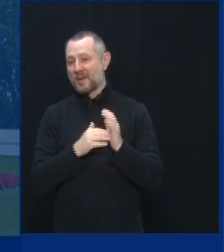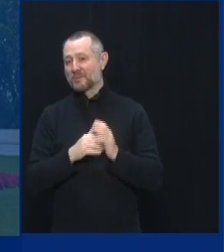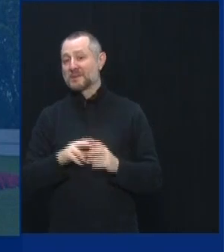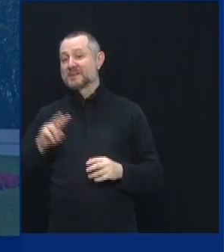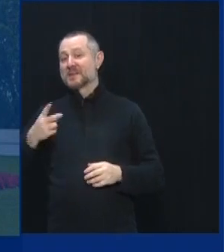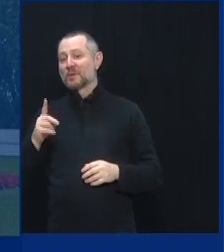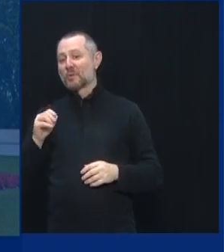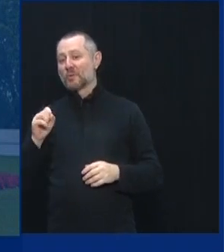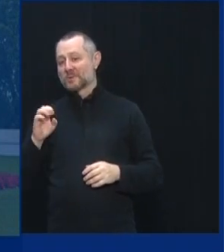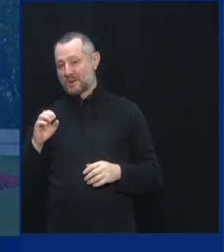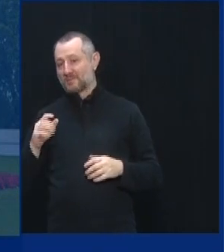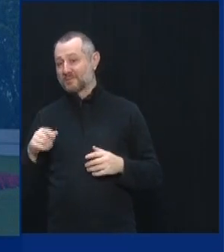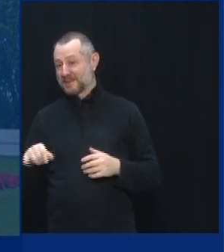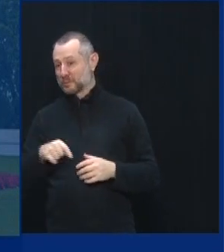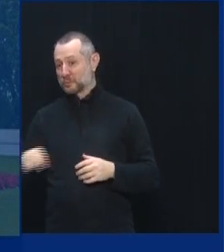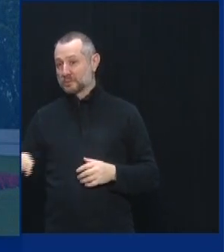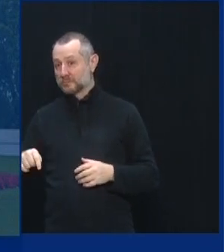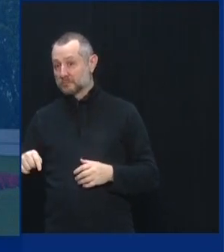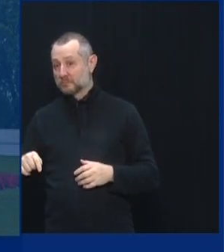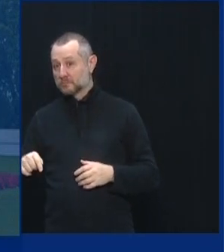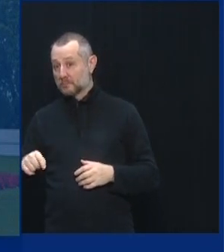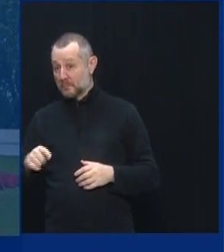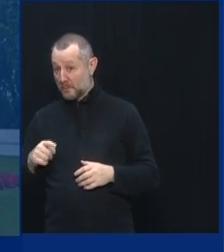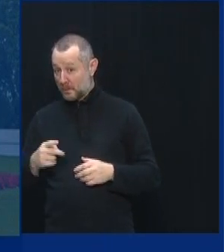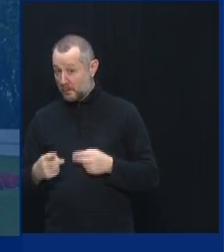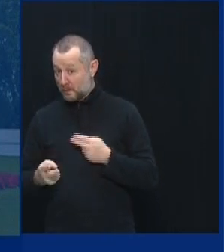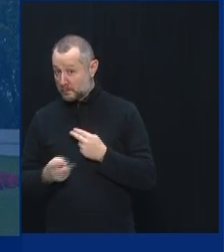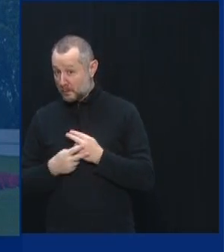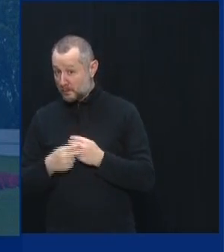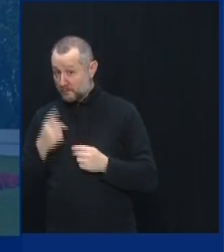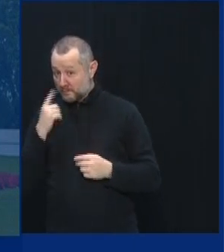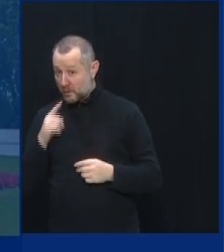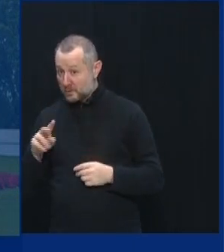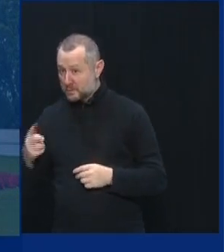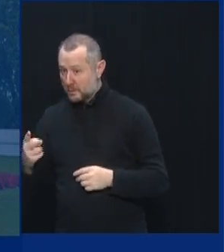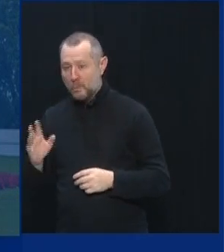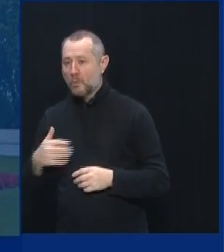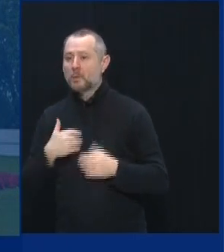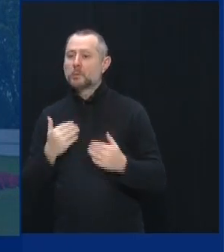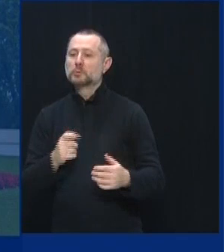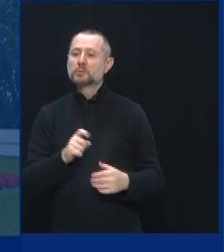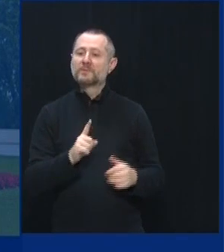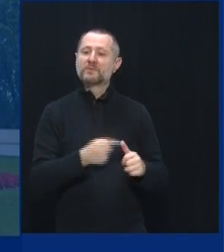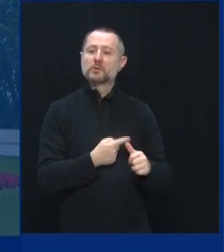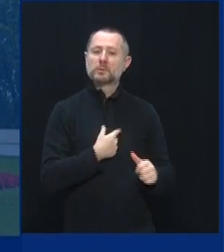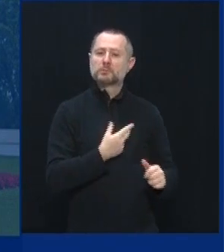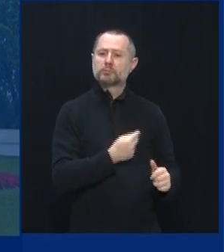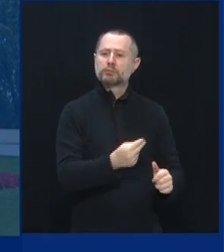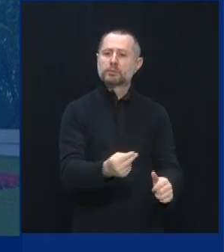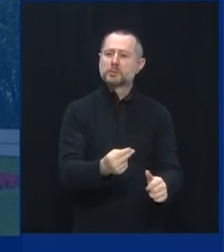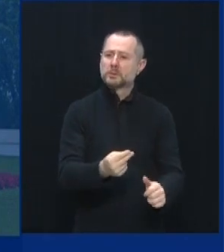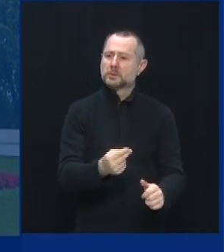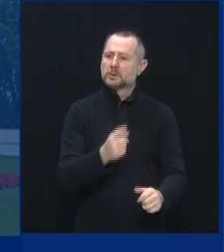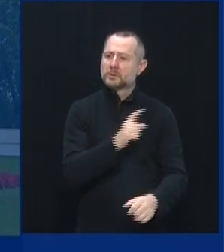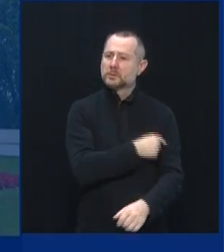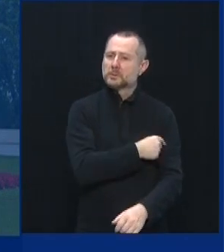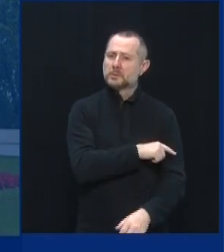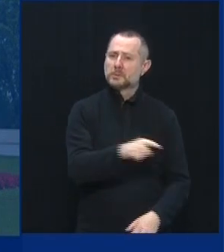SECOND DOSE AS A FIRST DOSE. IN OTHER WORDS, WE HAVE ABOUT 300,000 SECOND DOSE THIS IS WEEK.